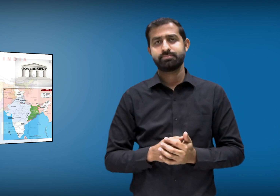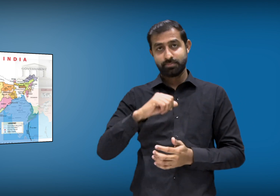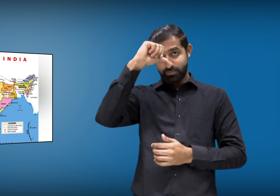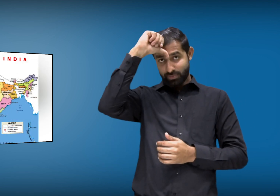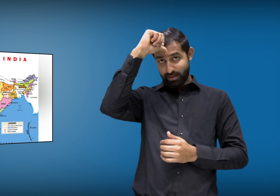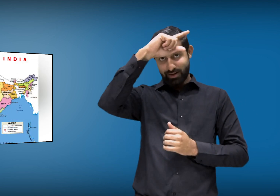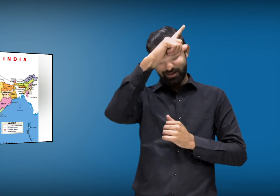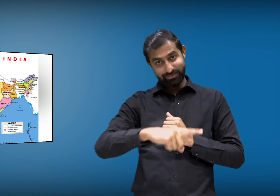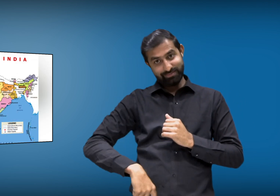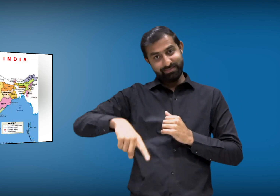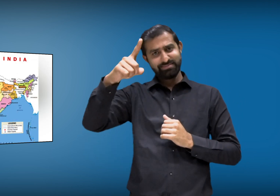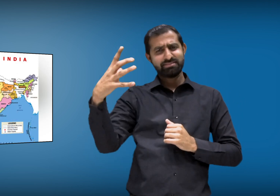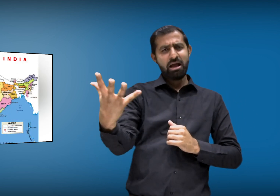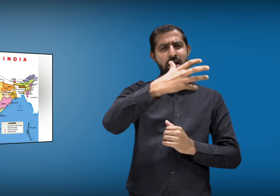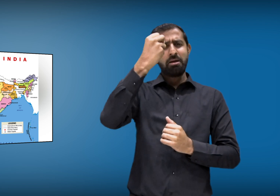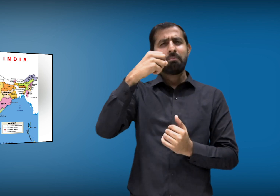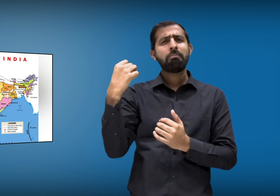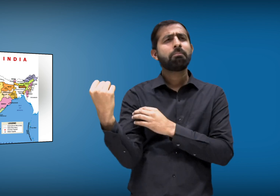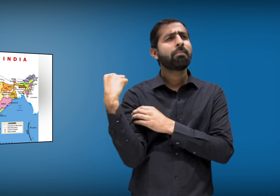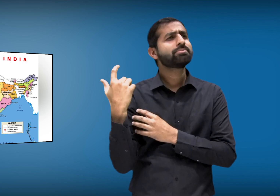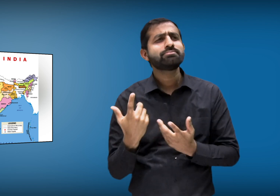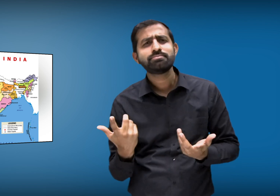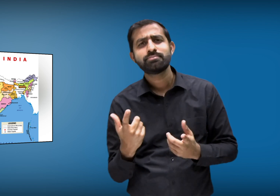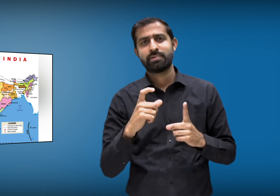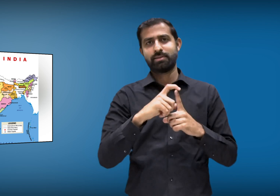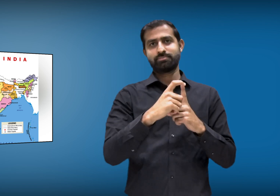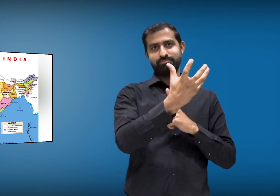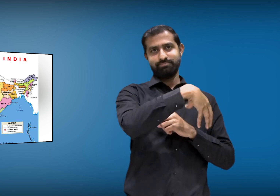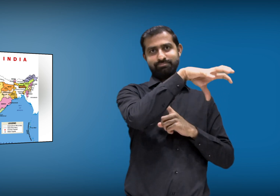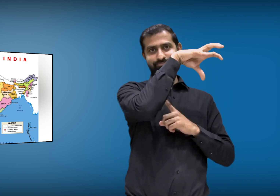For example, in India the major power lies with Central government which is in